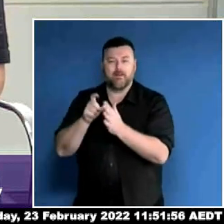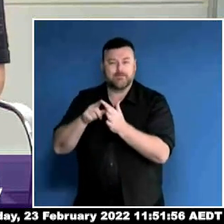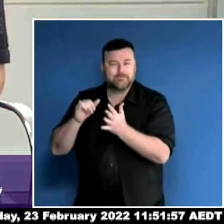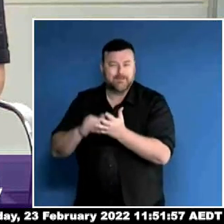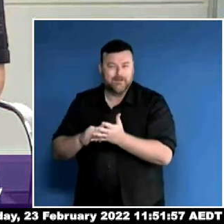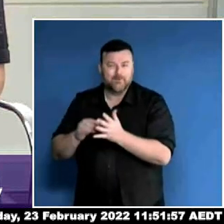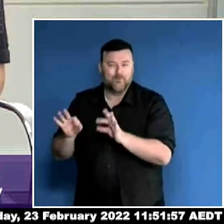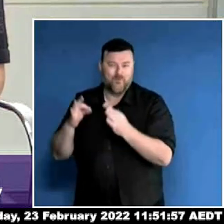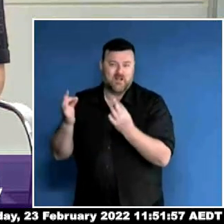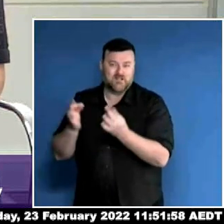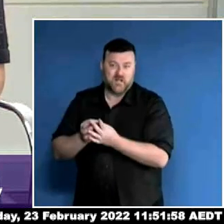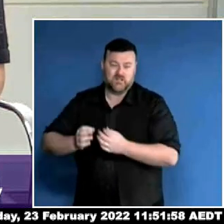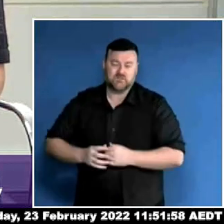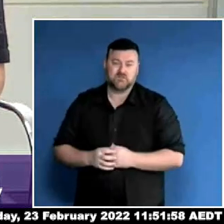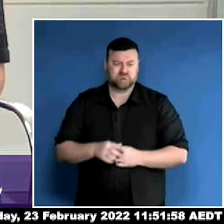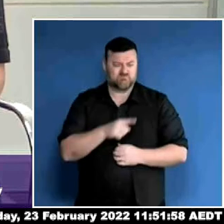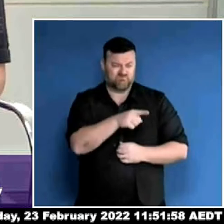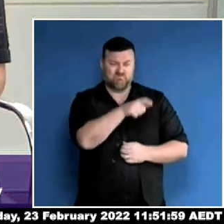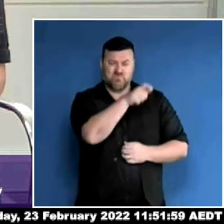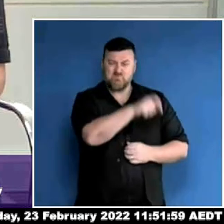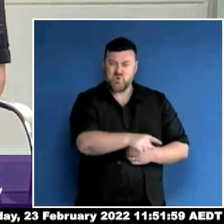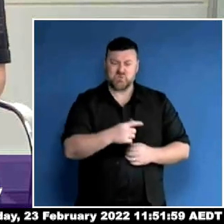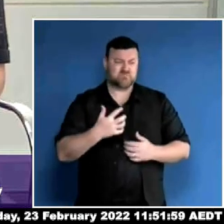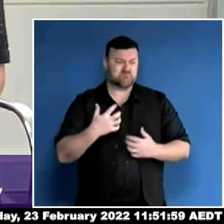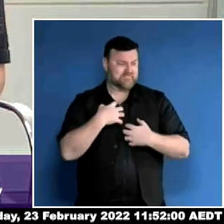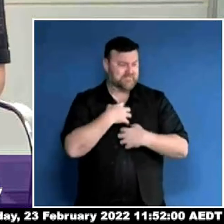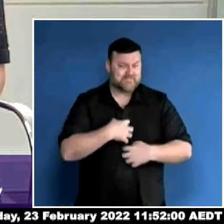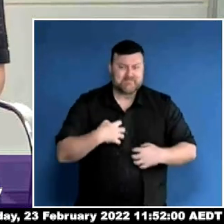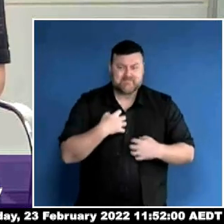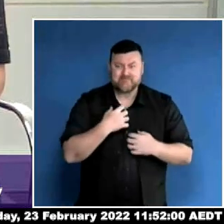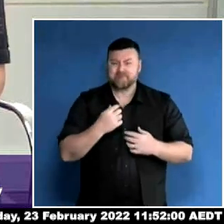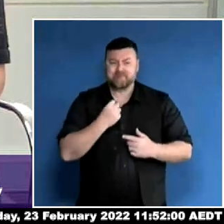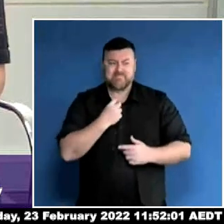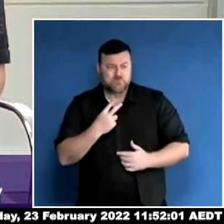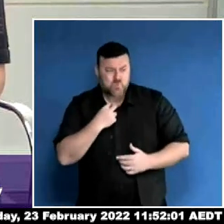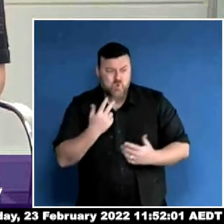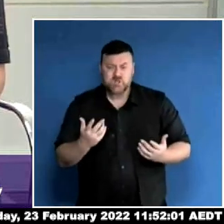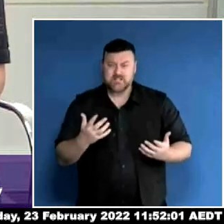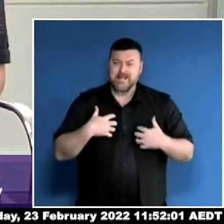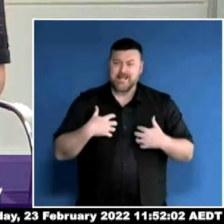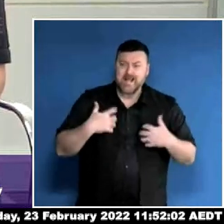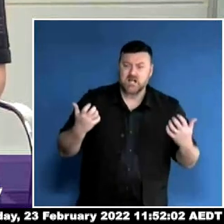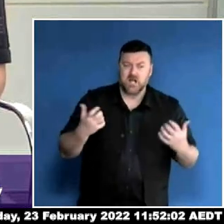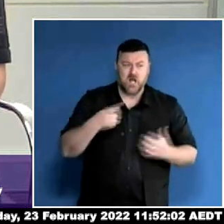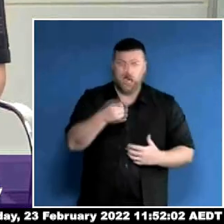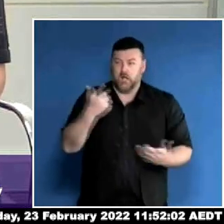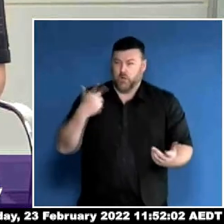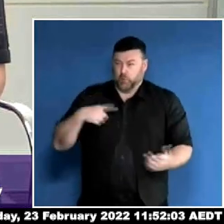anger. A sense of, "What's the point? Why am I working with this system, especially if it's got no idea what's